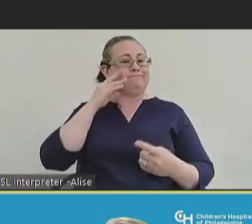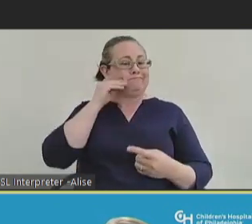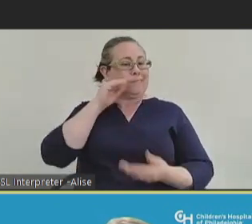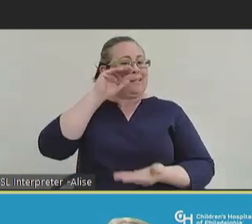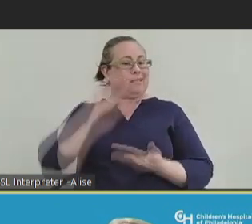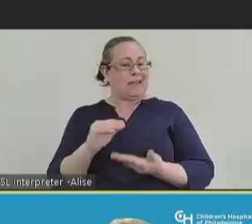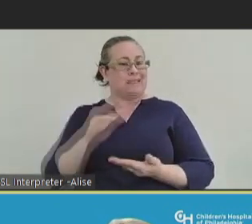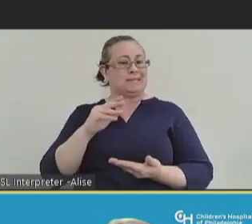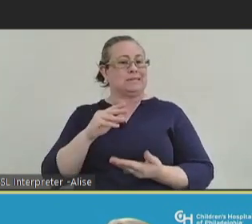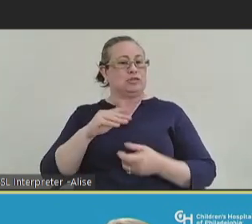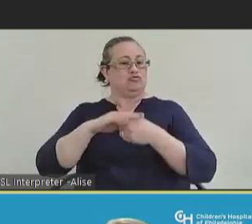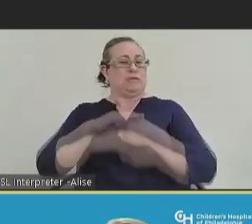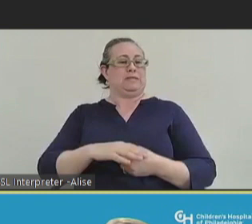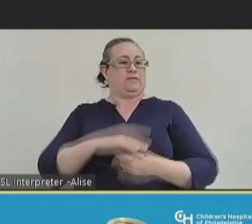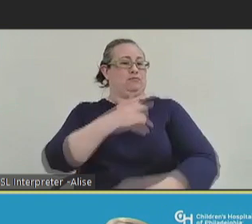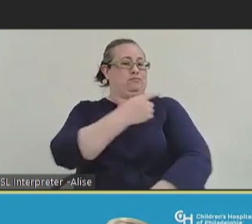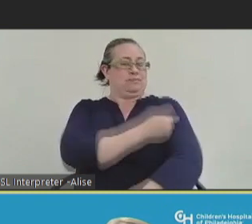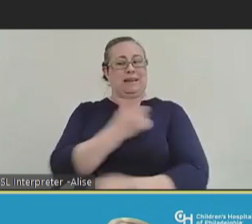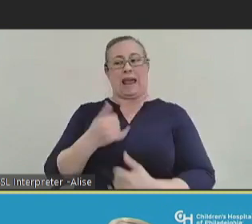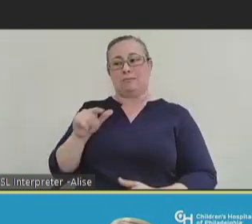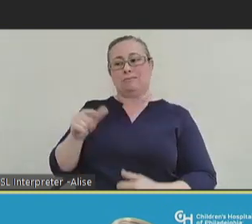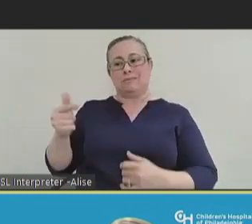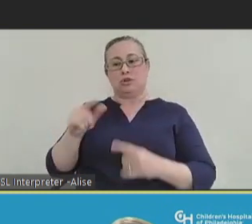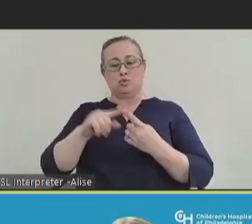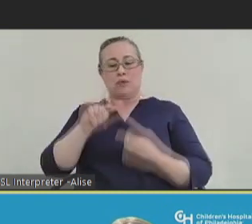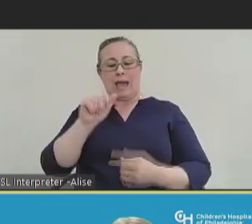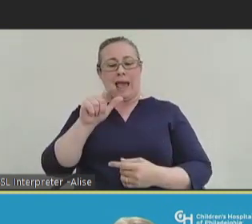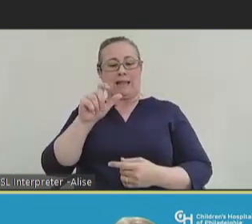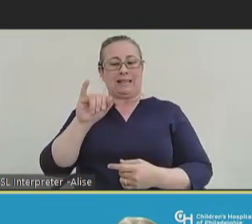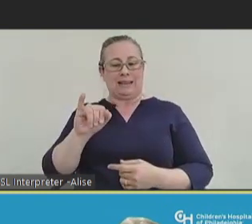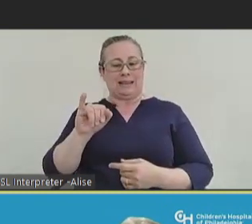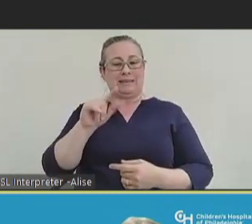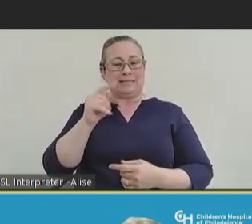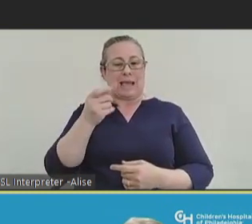I'm now going to pass off to my colleague, Ali Tappon, who will dive a little deeper into this.